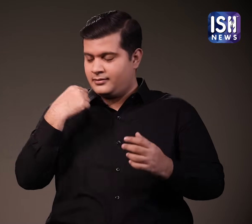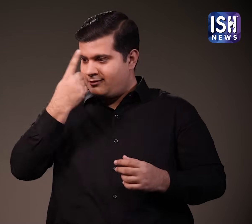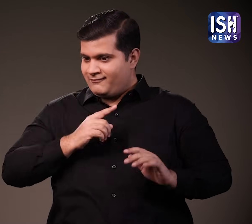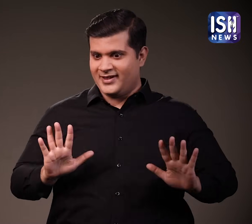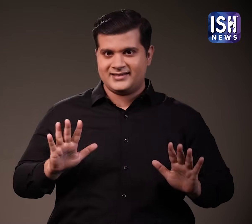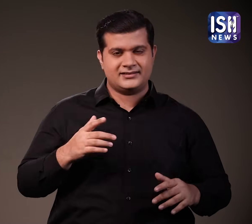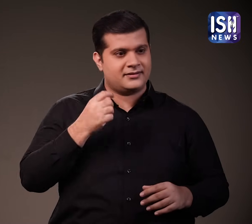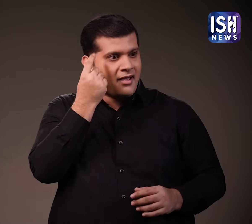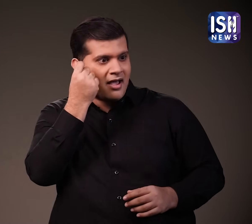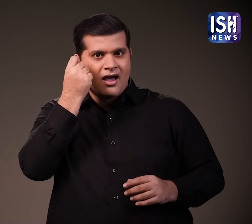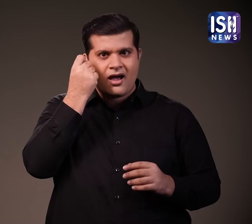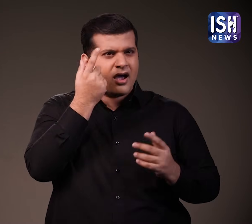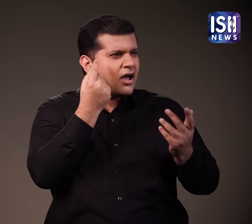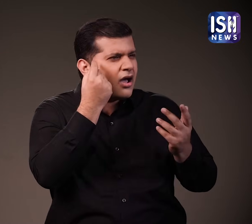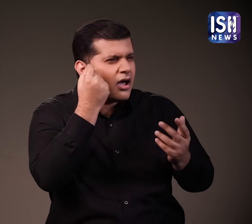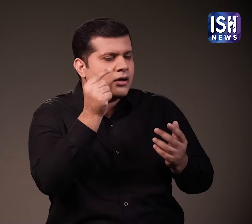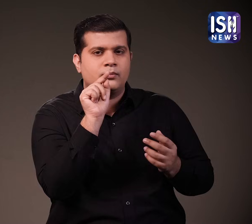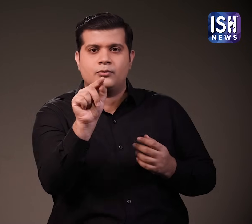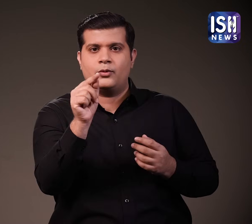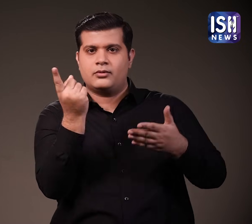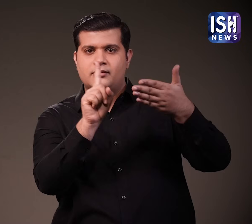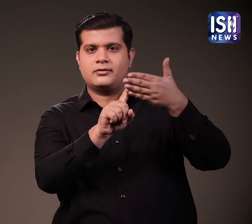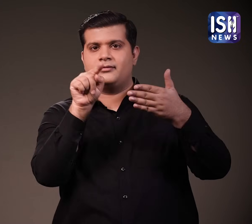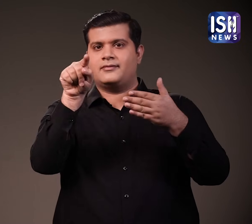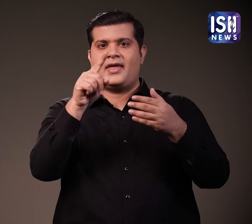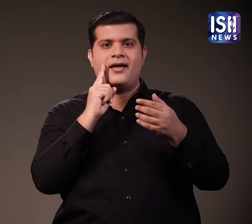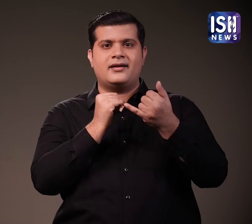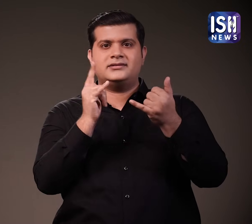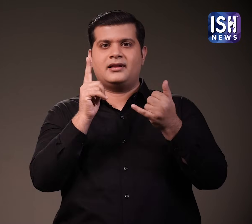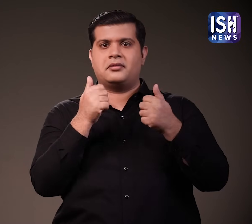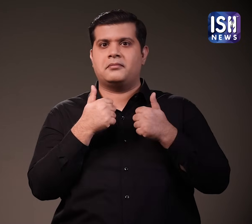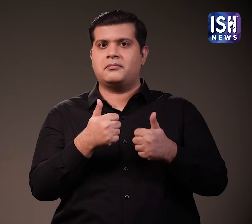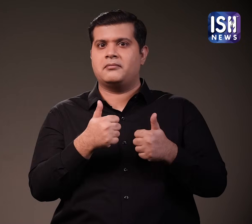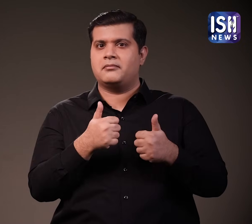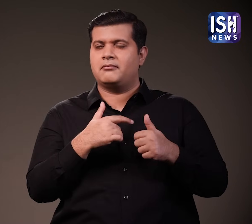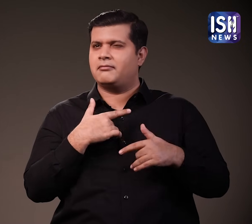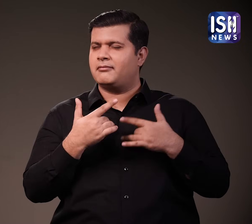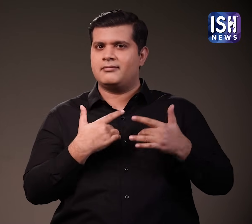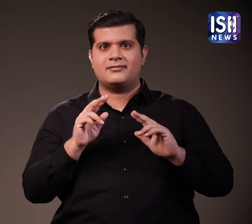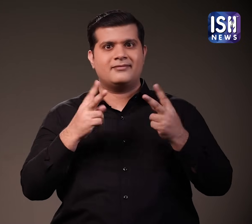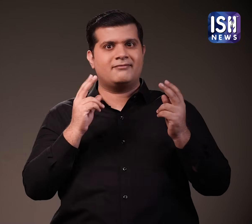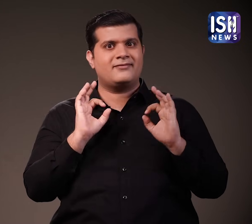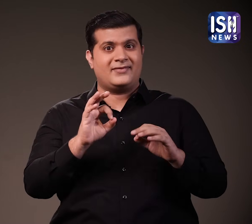Deaf people thoroughly enjoyed the movie as they understood everything.